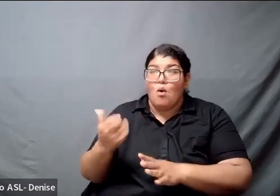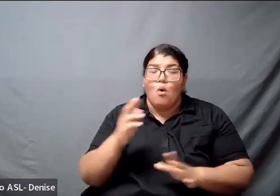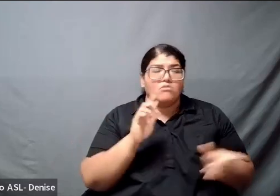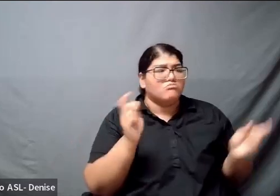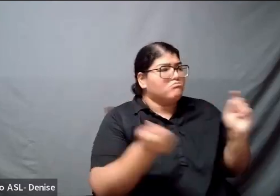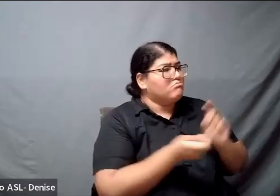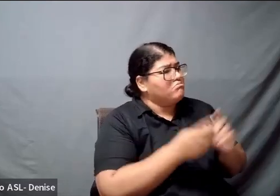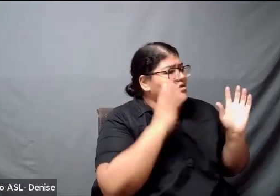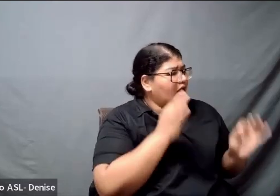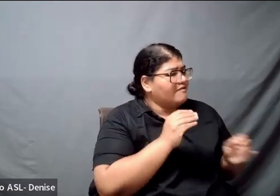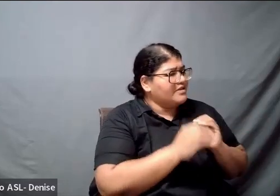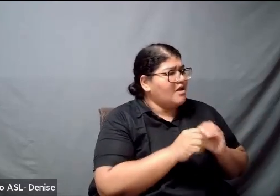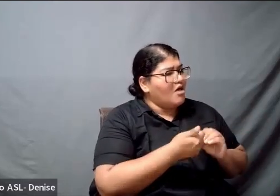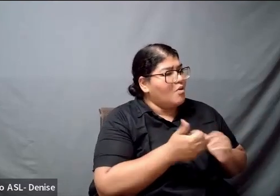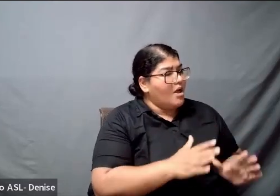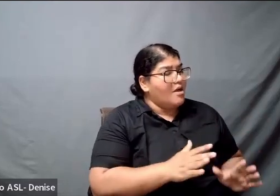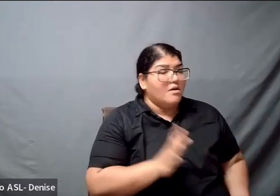The fact that where people were pinging on it said, there's something here.